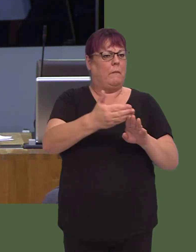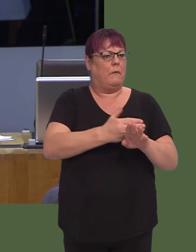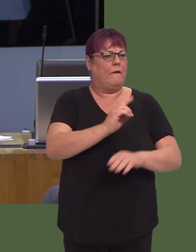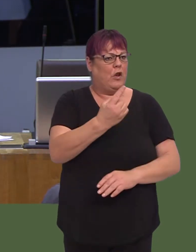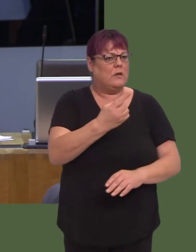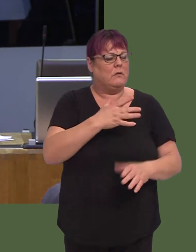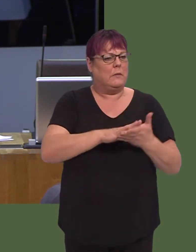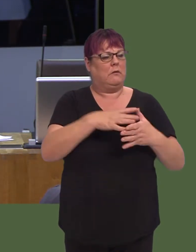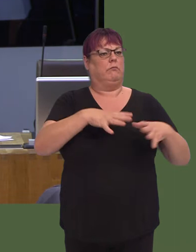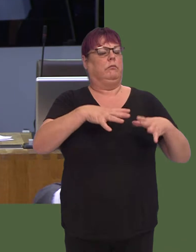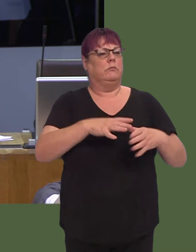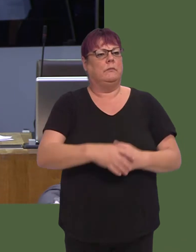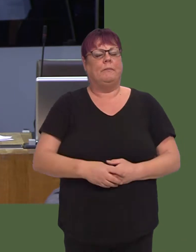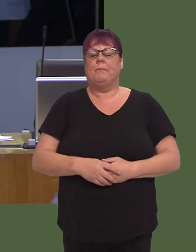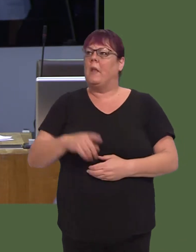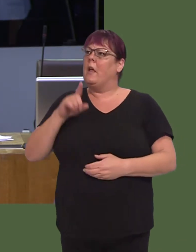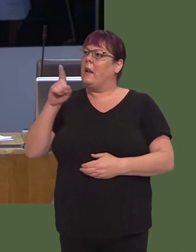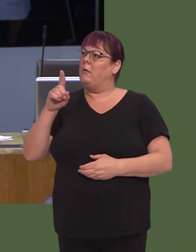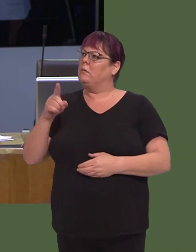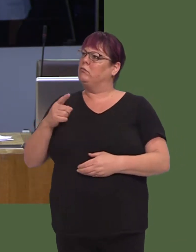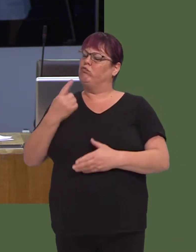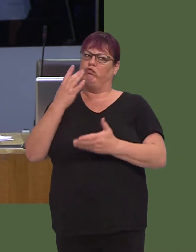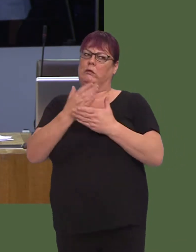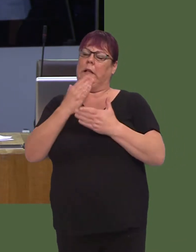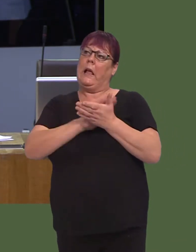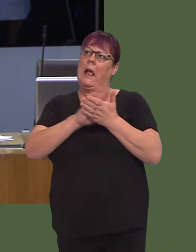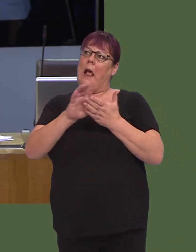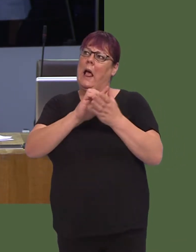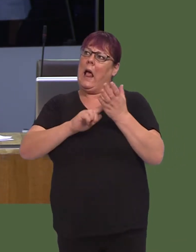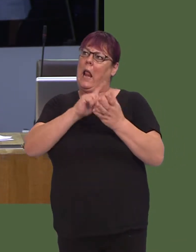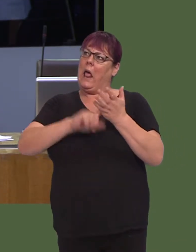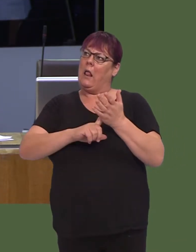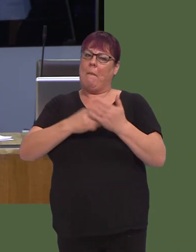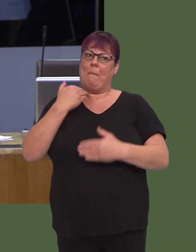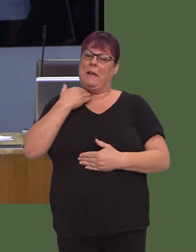One issue related to this is that halal meat is only allowed for religious reasons, so